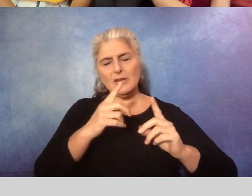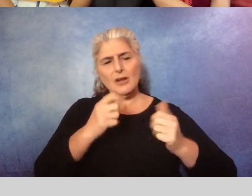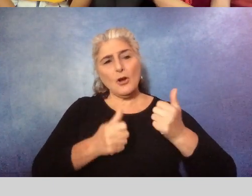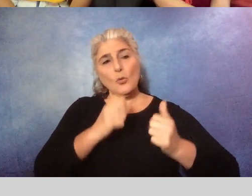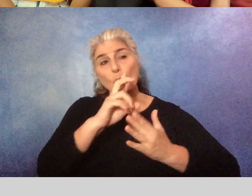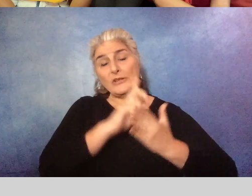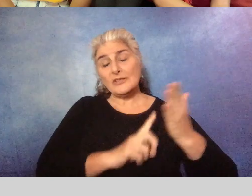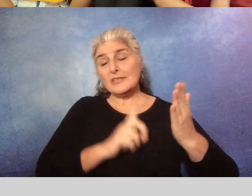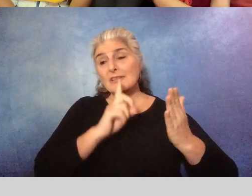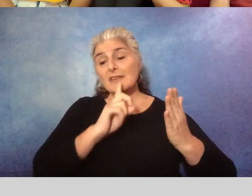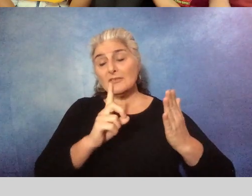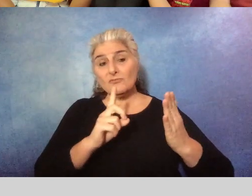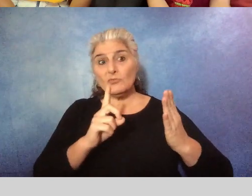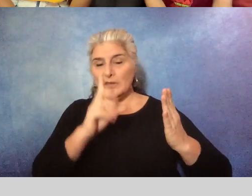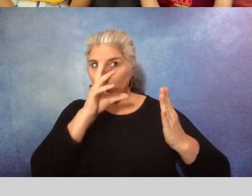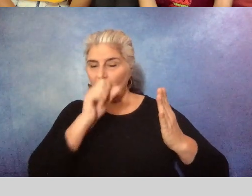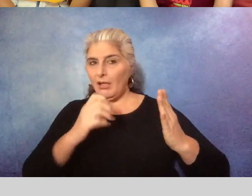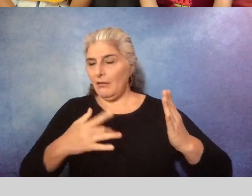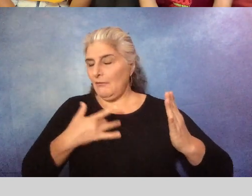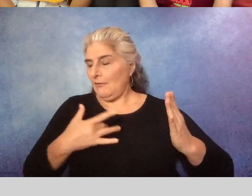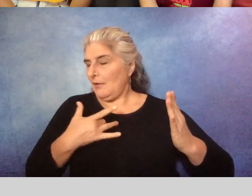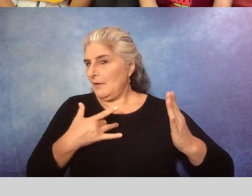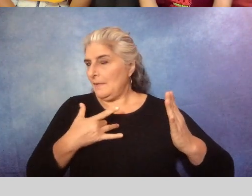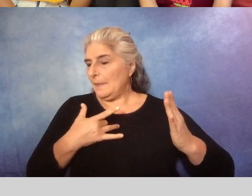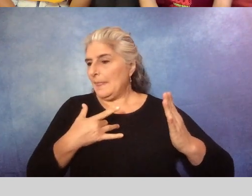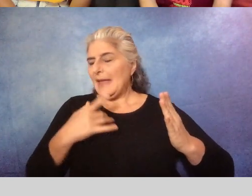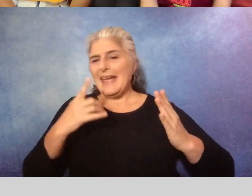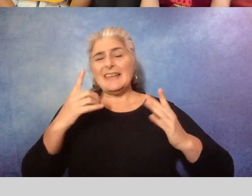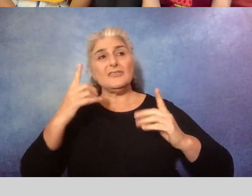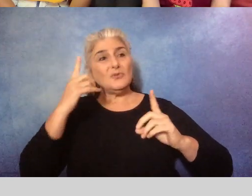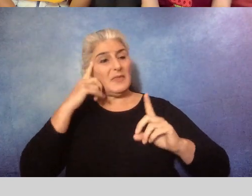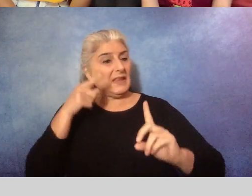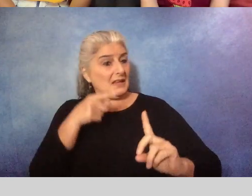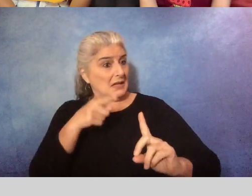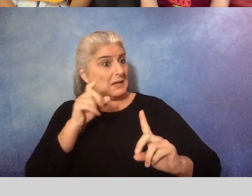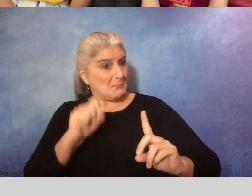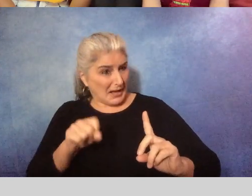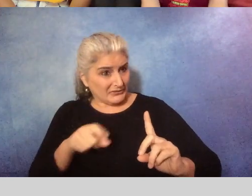that were built to think if it's really achievable,